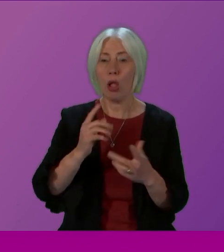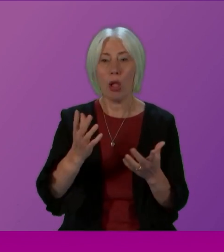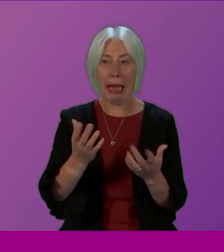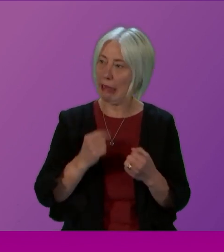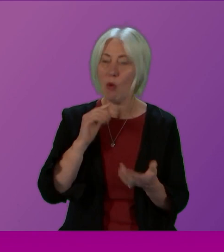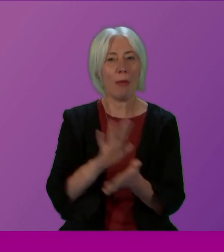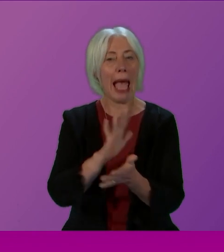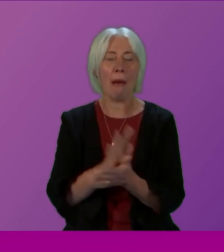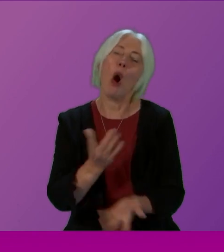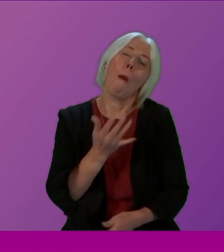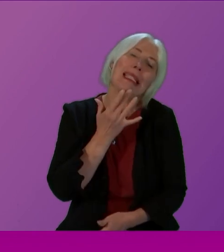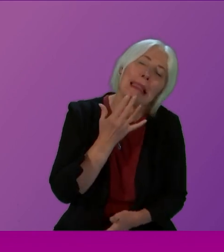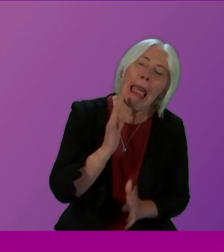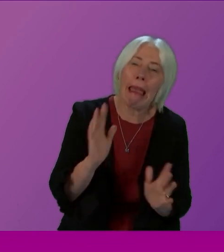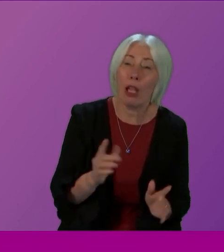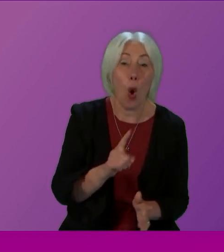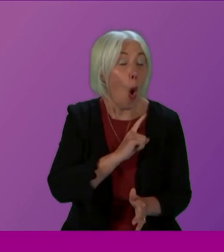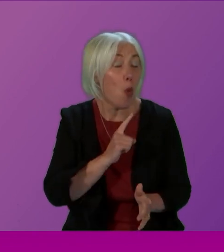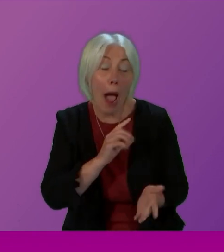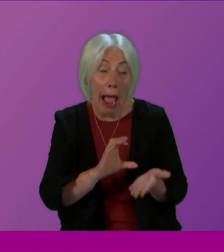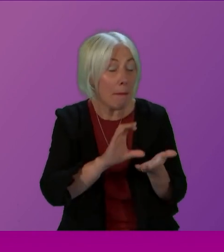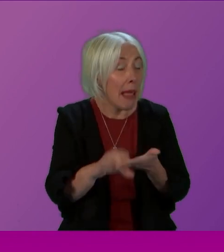a mistake has happened and that we do not know why the money has been paid out.